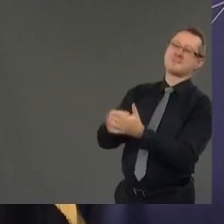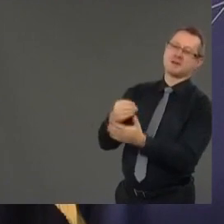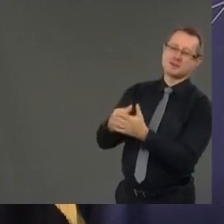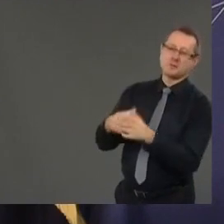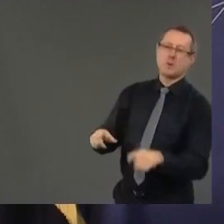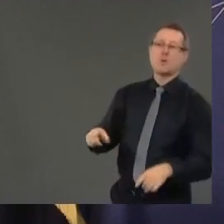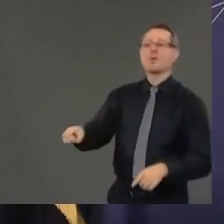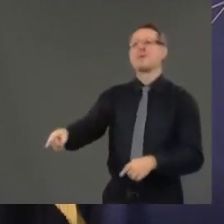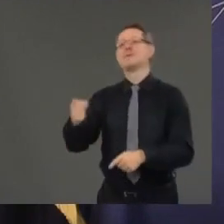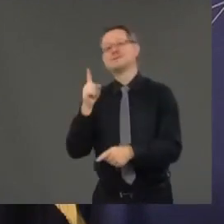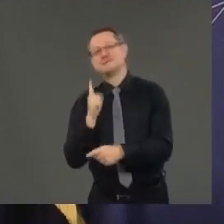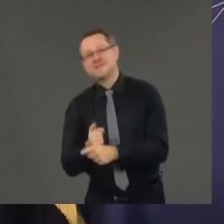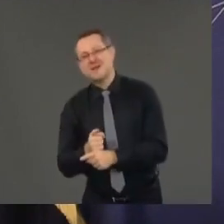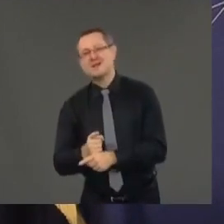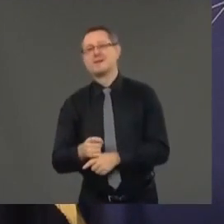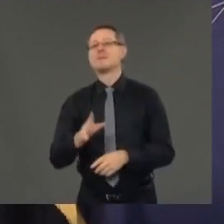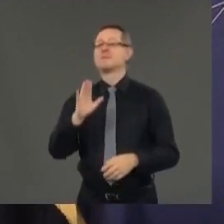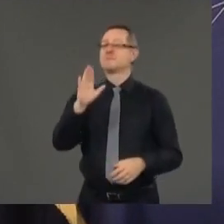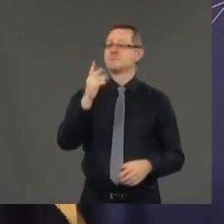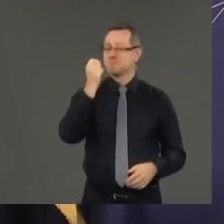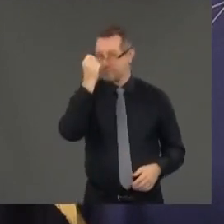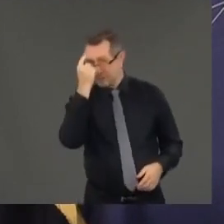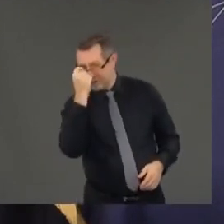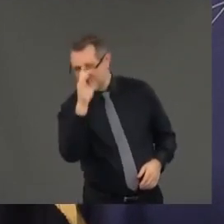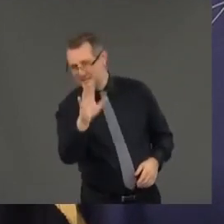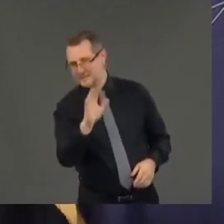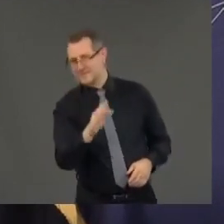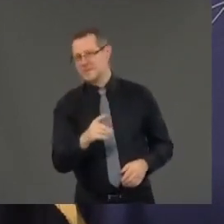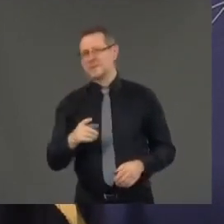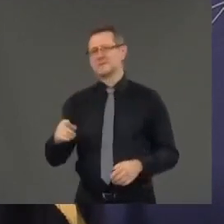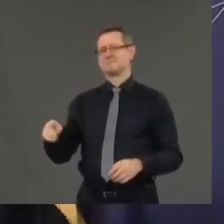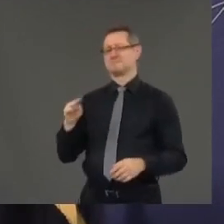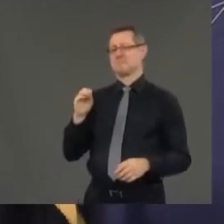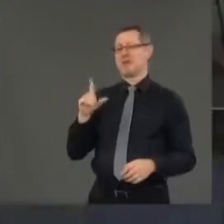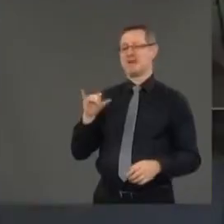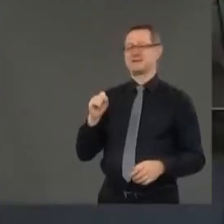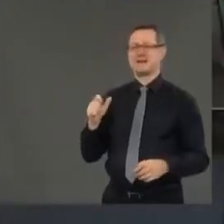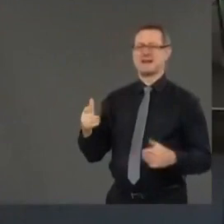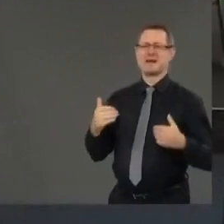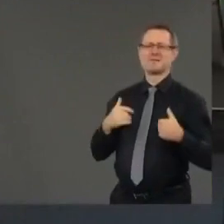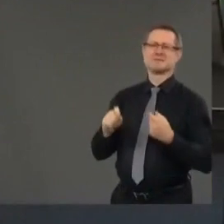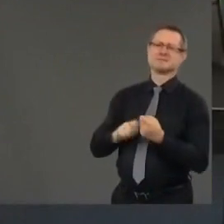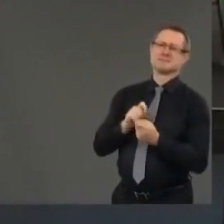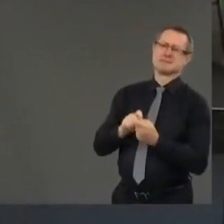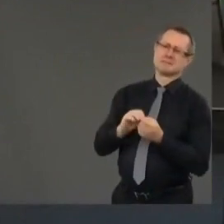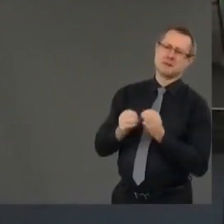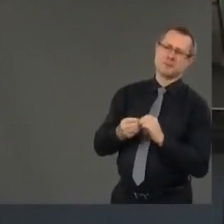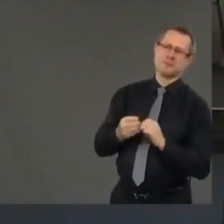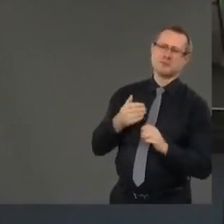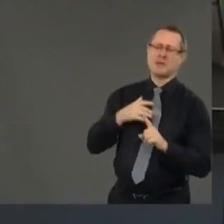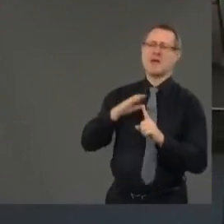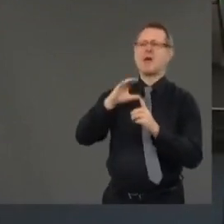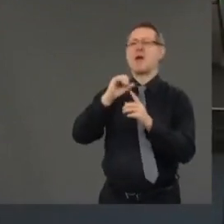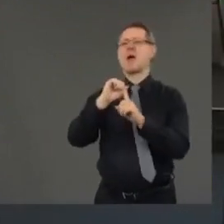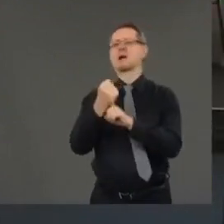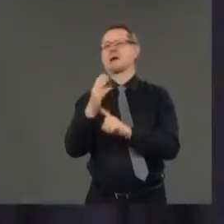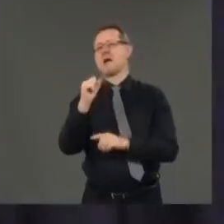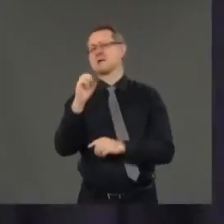HAVE GIVEN A CHECK TO A PERSON WHO DOESN'T DESERVE THE CHECK.